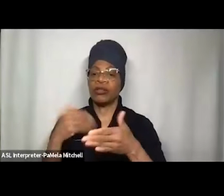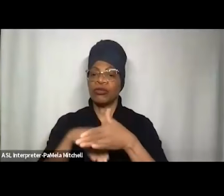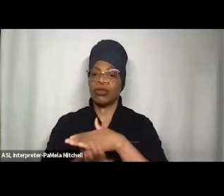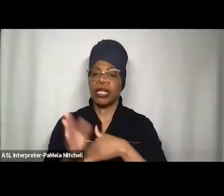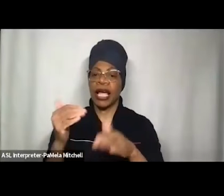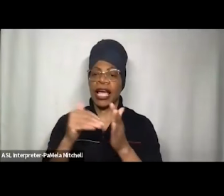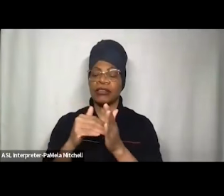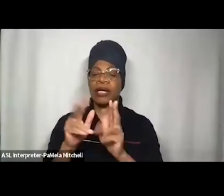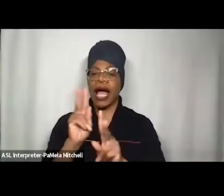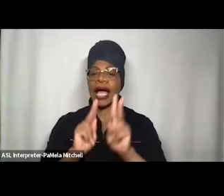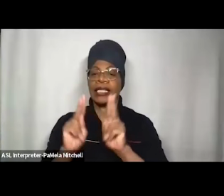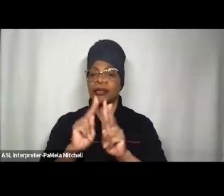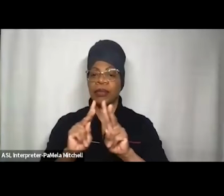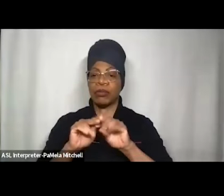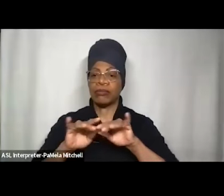in the community following release from custody?